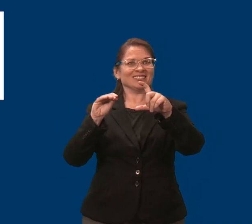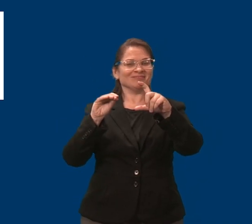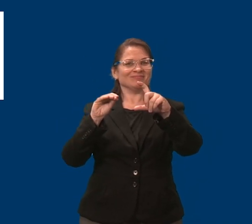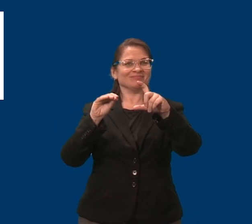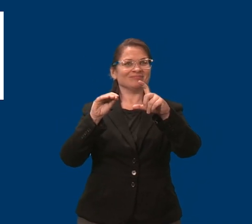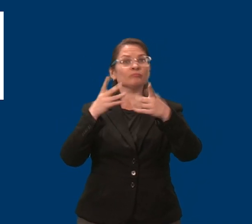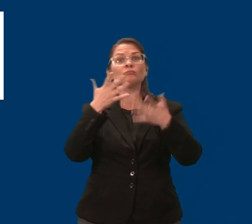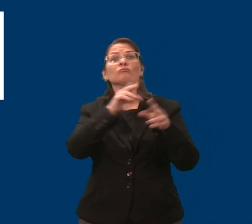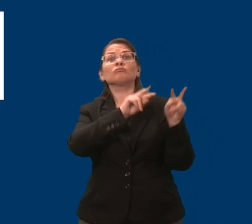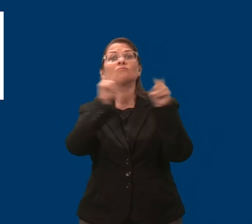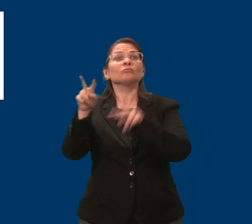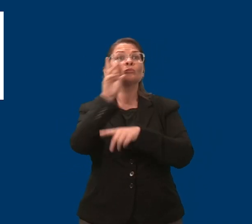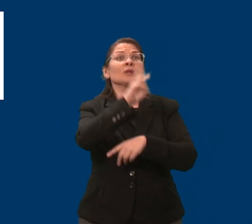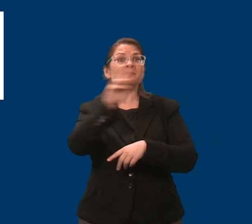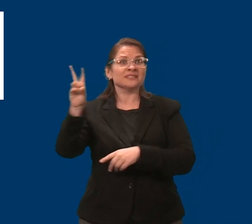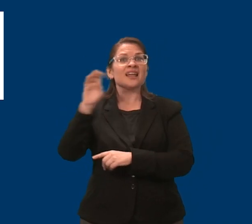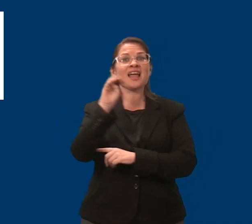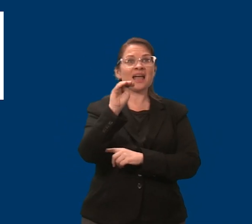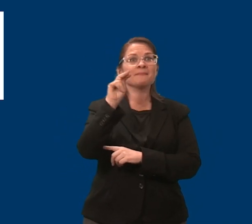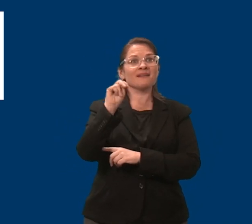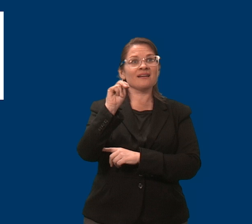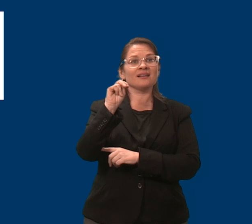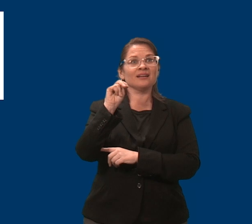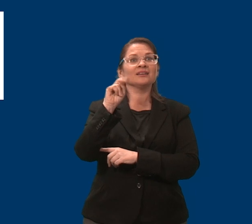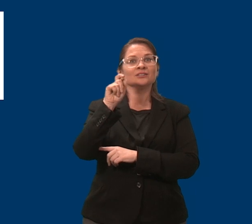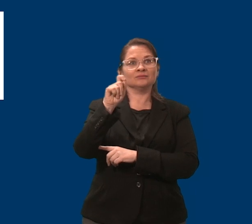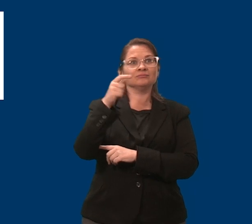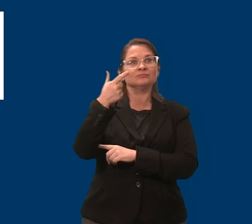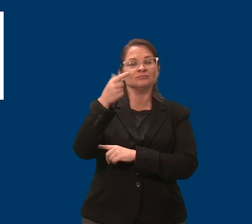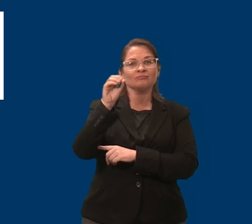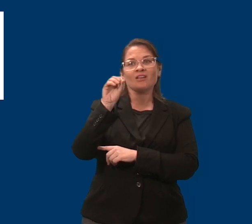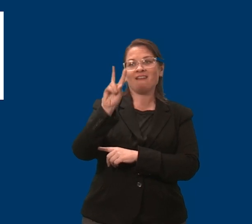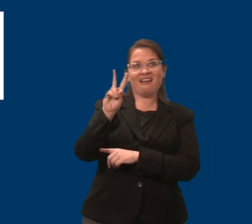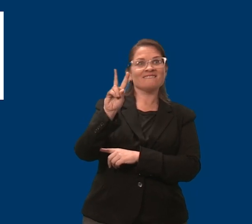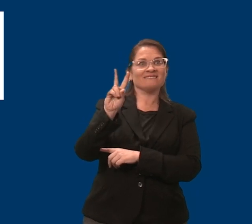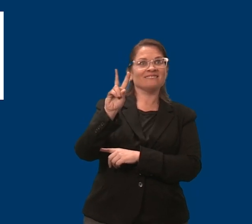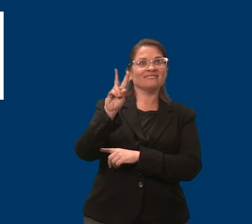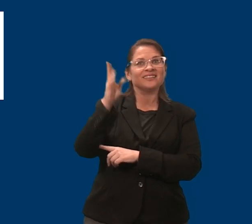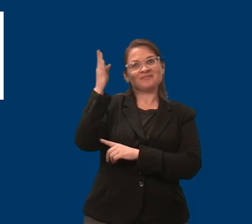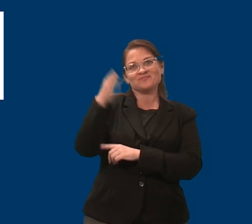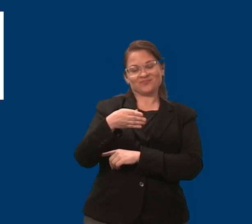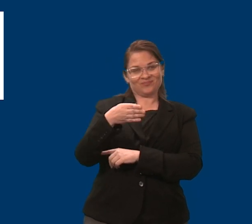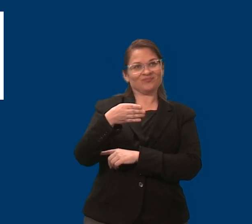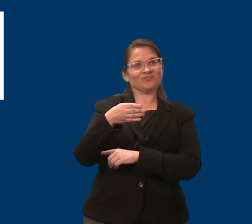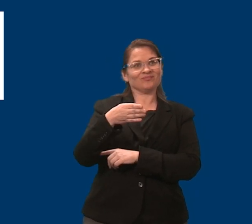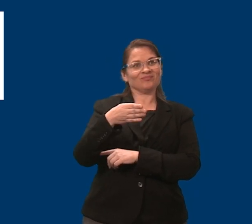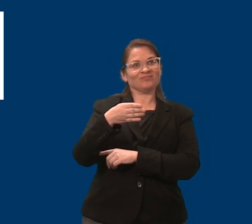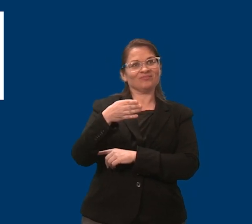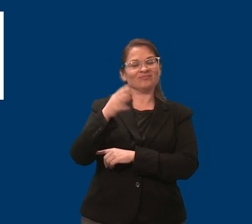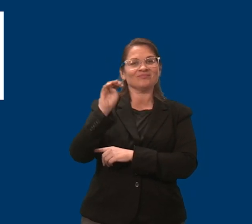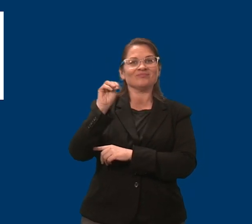M-N dot G-O-V forward slash M-C-D